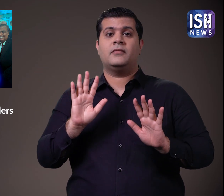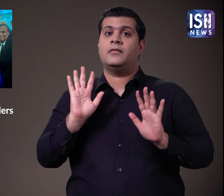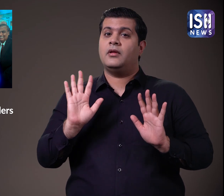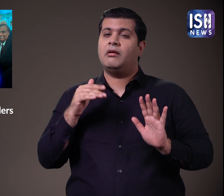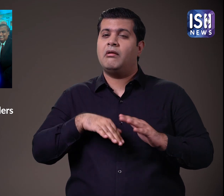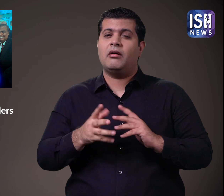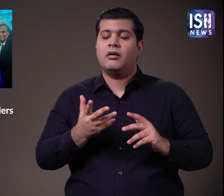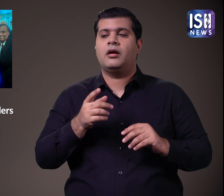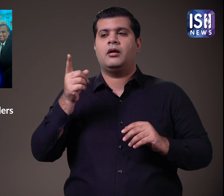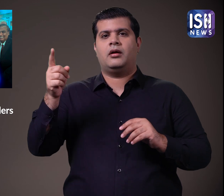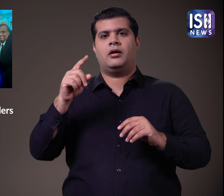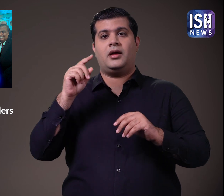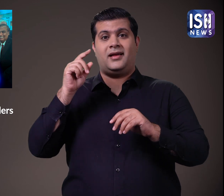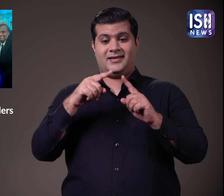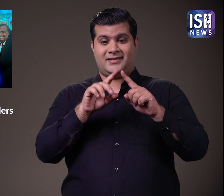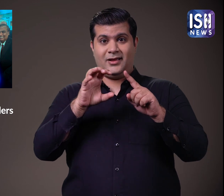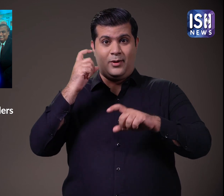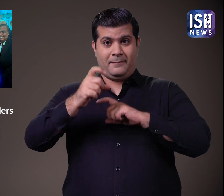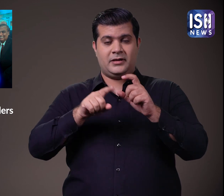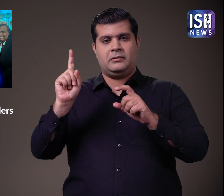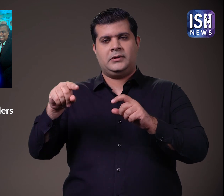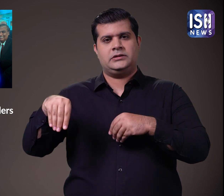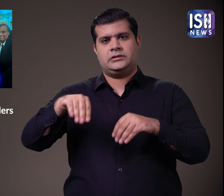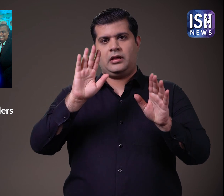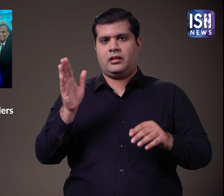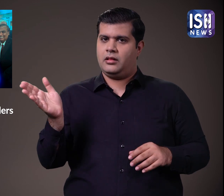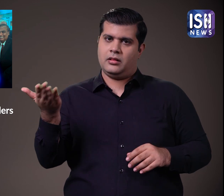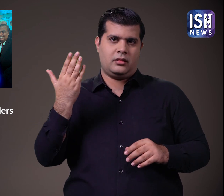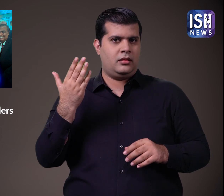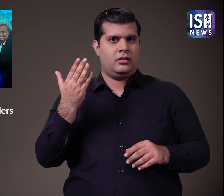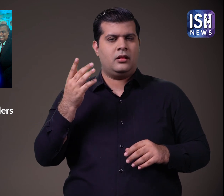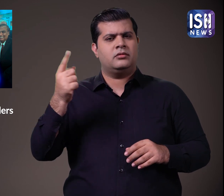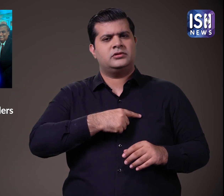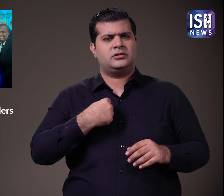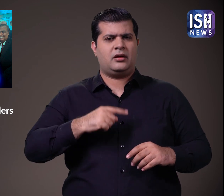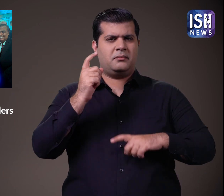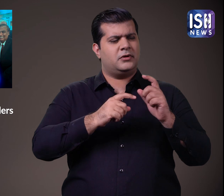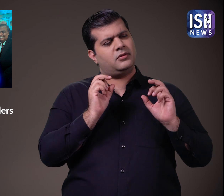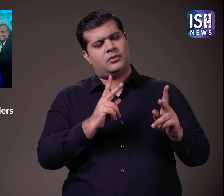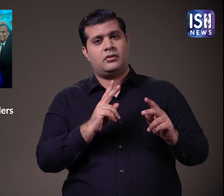In these 75 days, the Chinese company has to sell away Tiktok, which the company may accept.